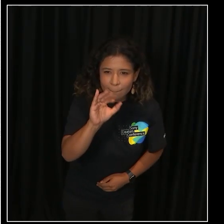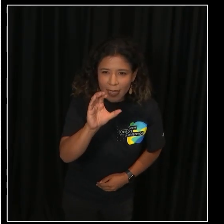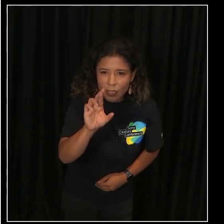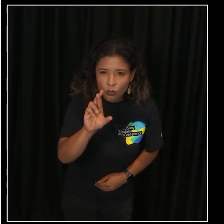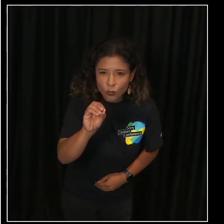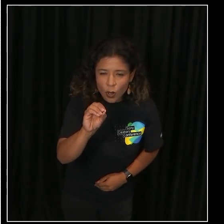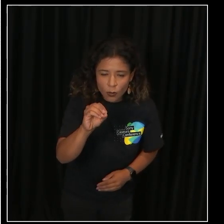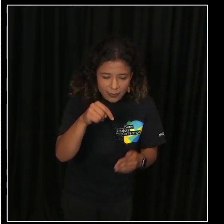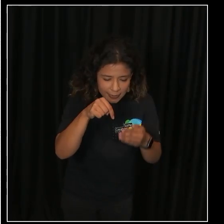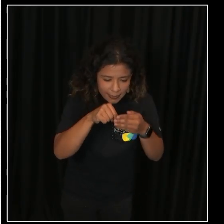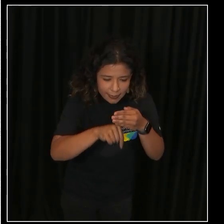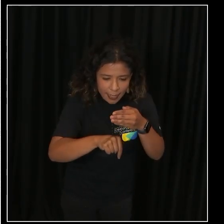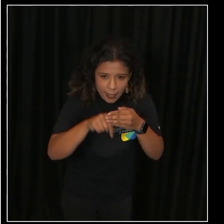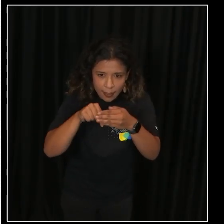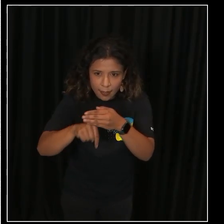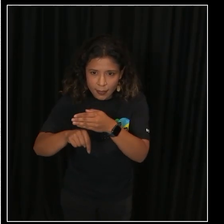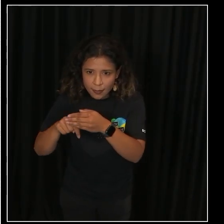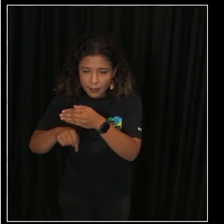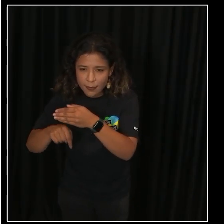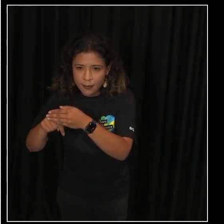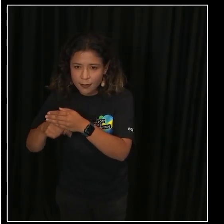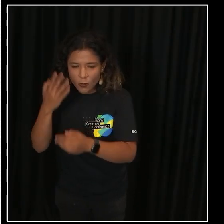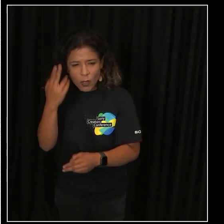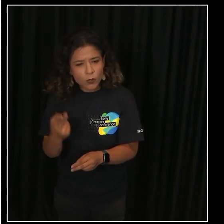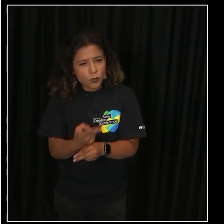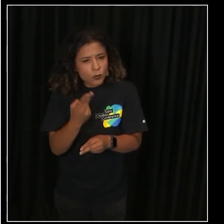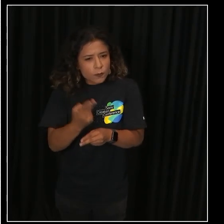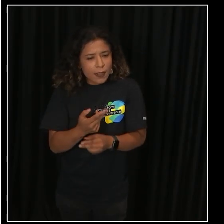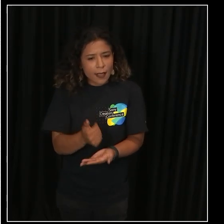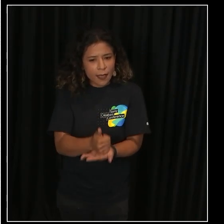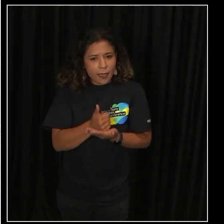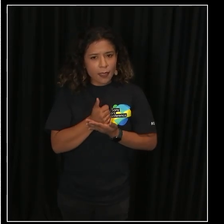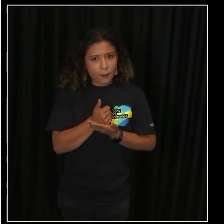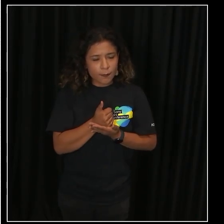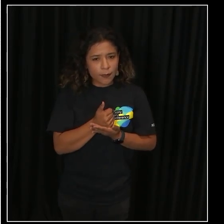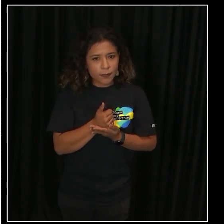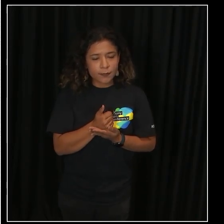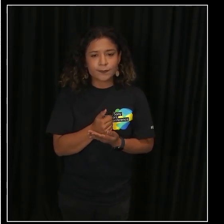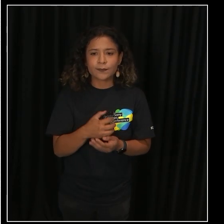very, very useful tool to combine with existing shadows such as shadow maps.